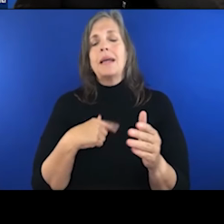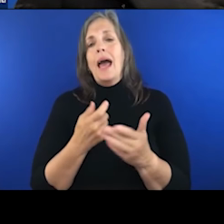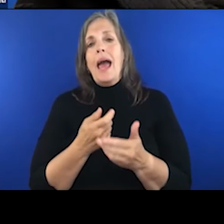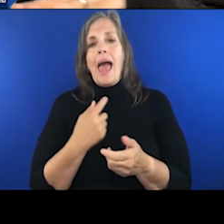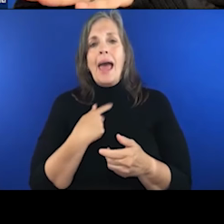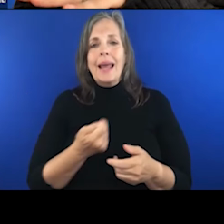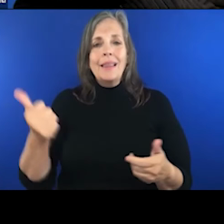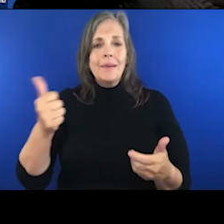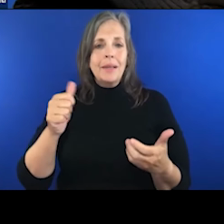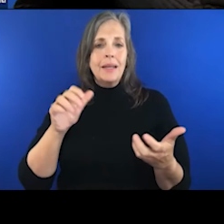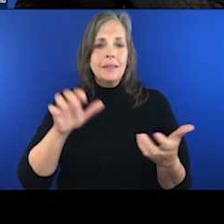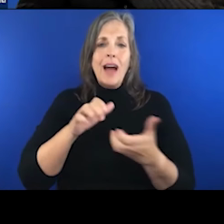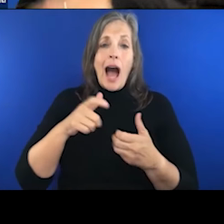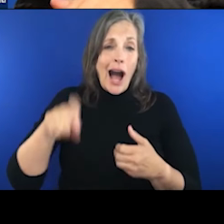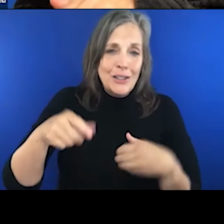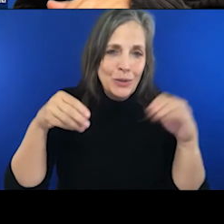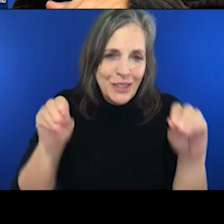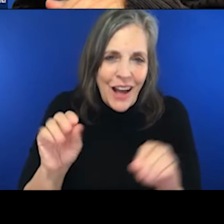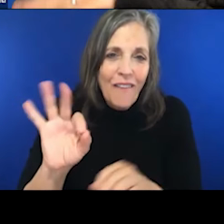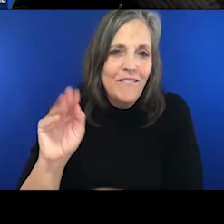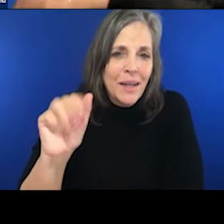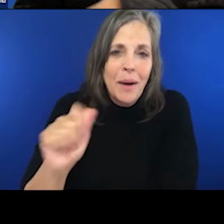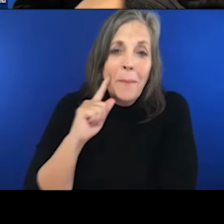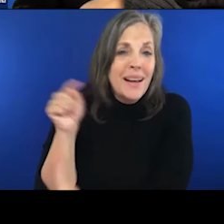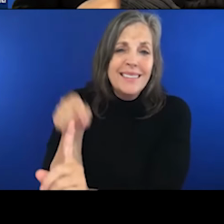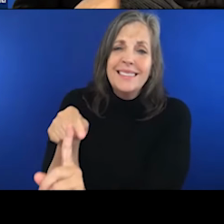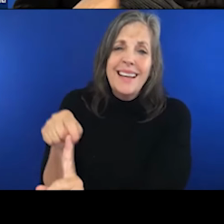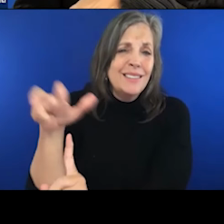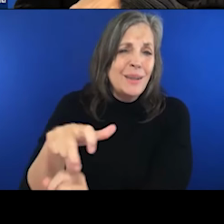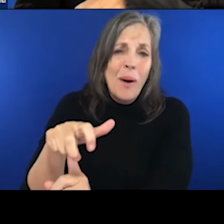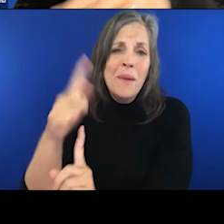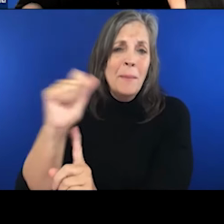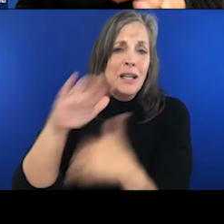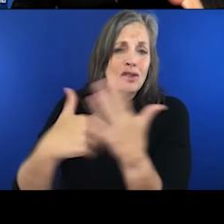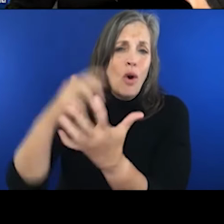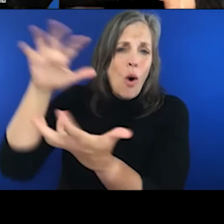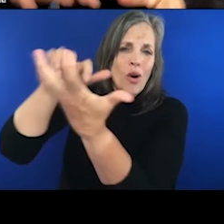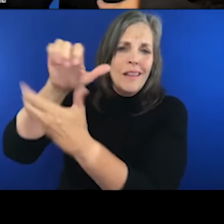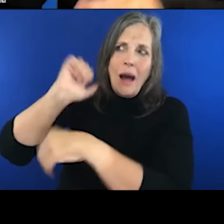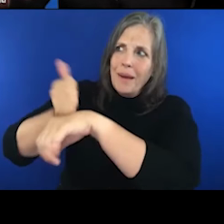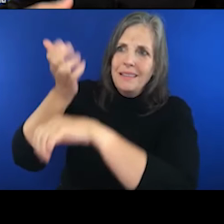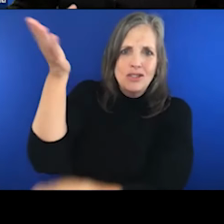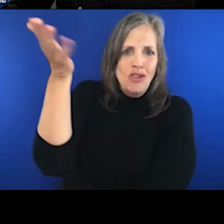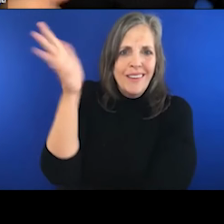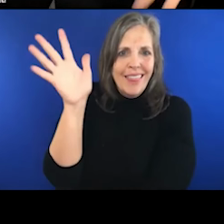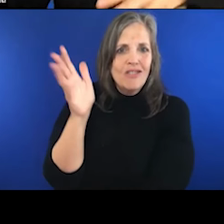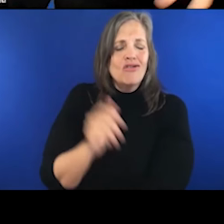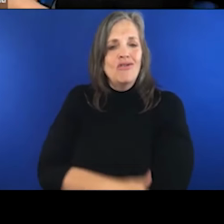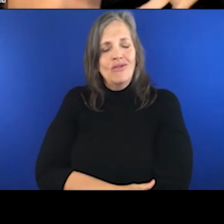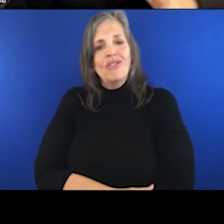like Figma is the bomb because all of this is all cloud-based so on a remote team all of my once I